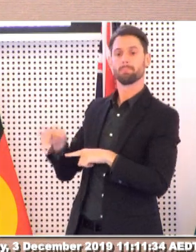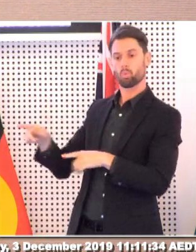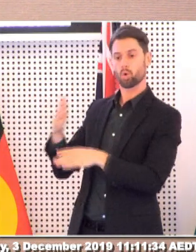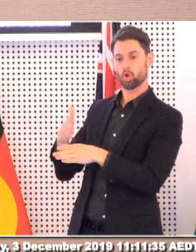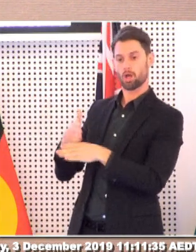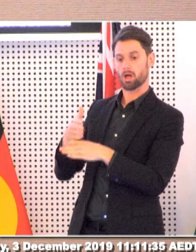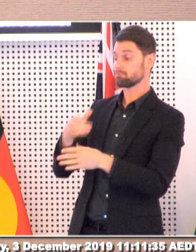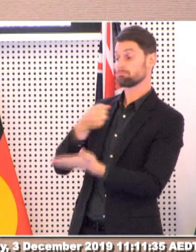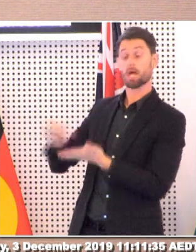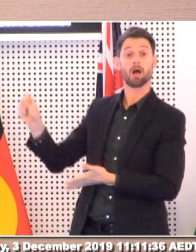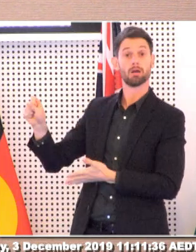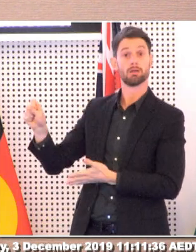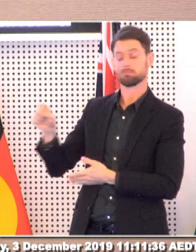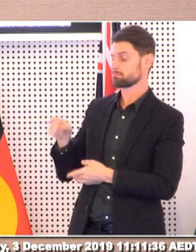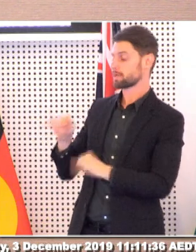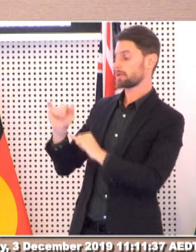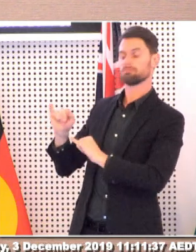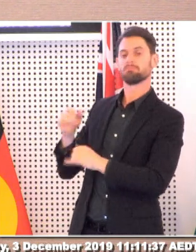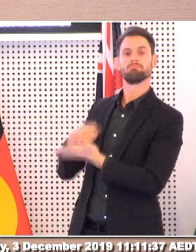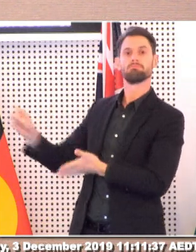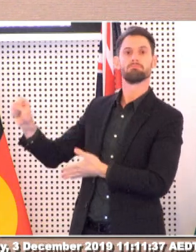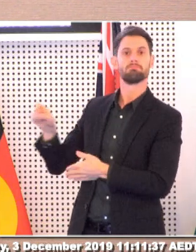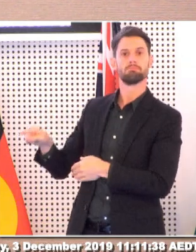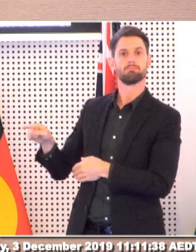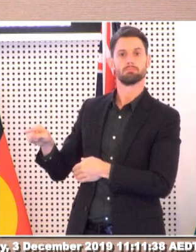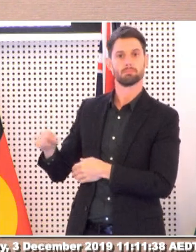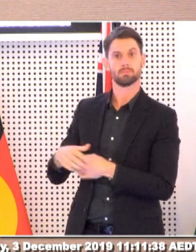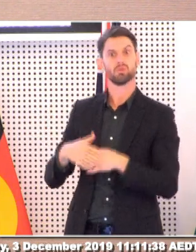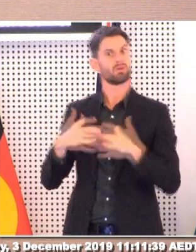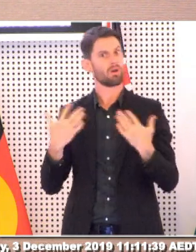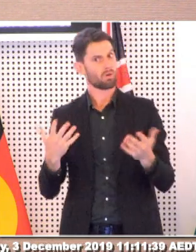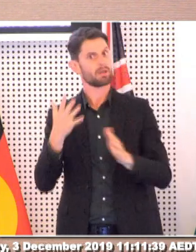where if you’re kind of, I guess, being very controlling